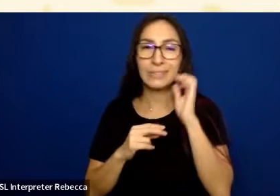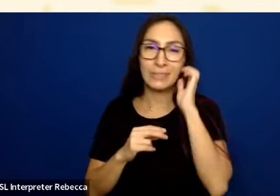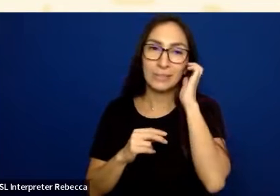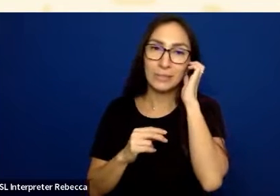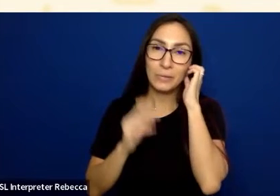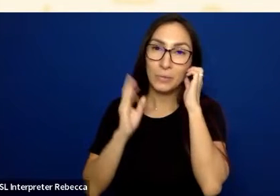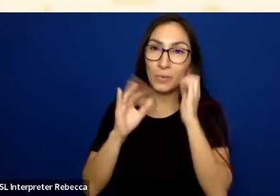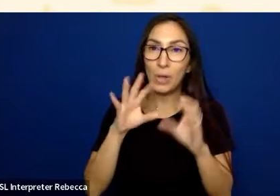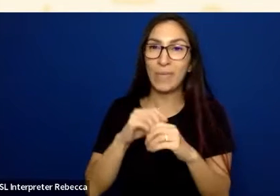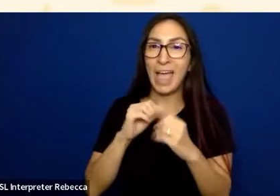for keyboard access.